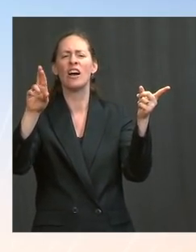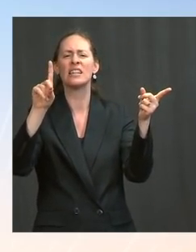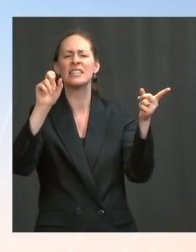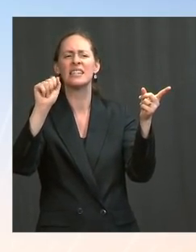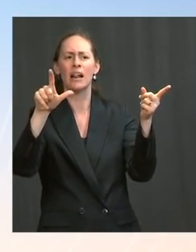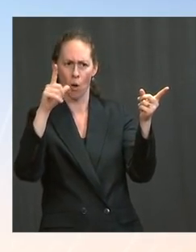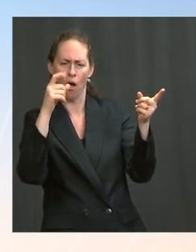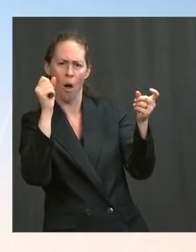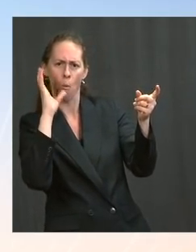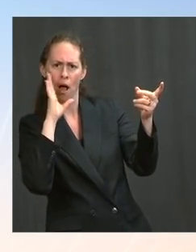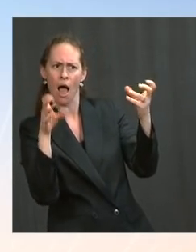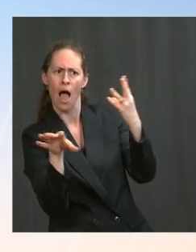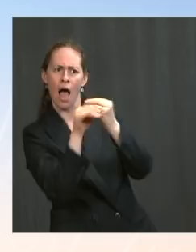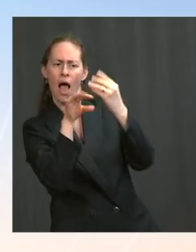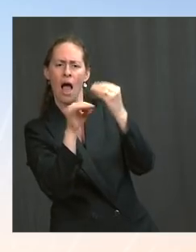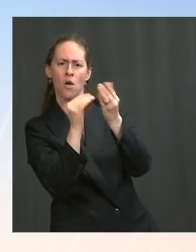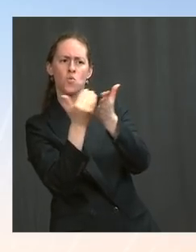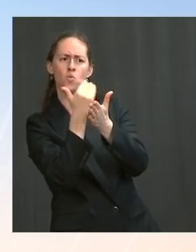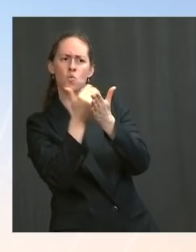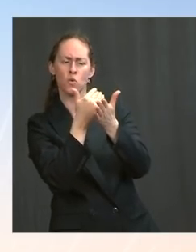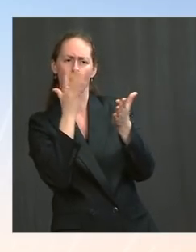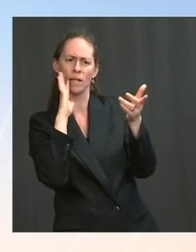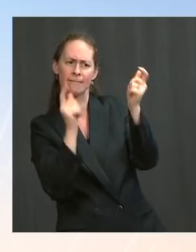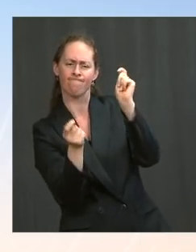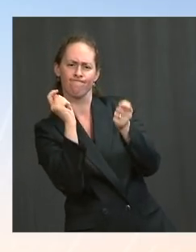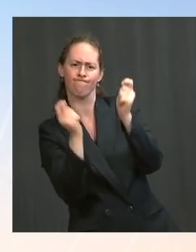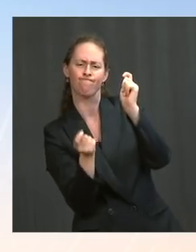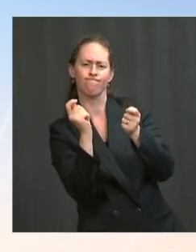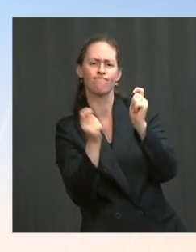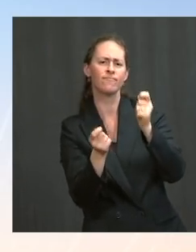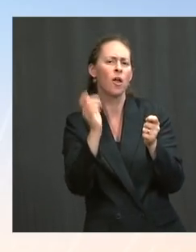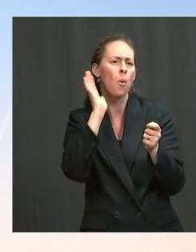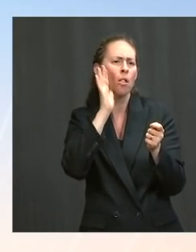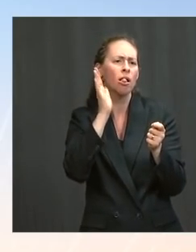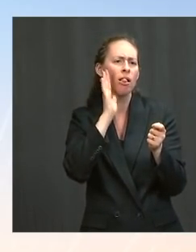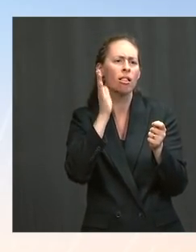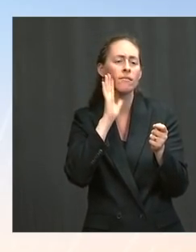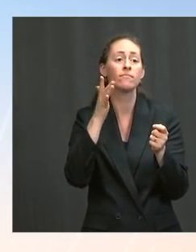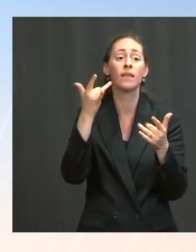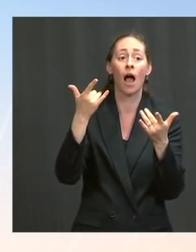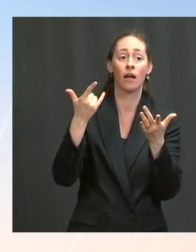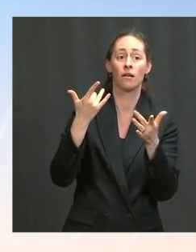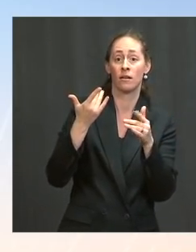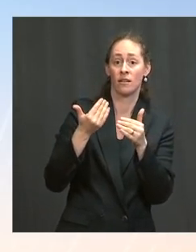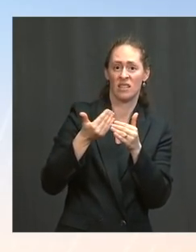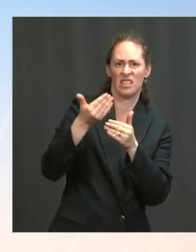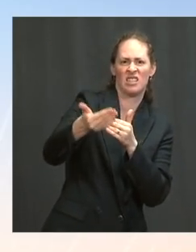and that's part of the discussions and negotiations, and the next step would be the seventh round of discussions and negotiations.